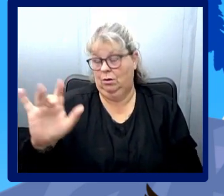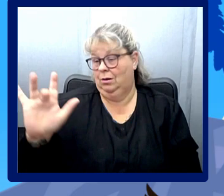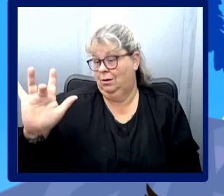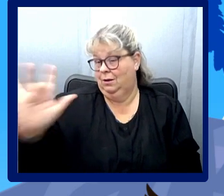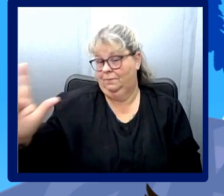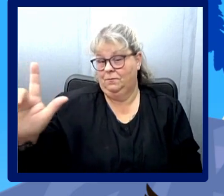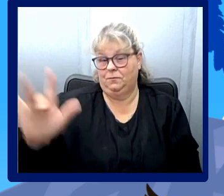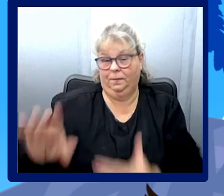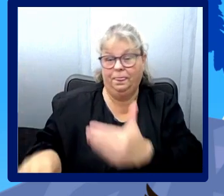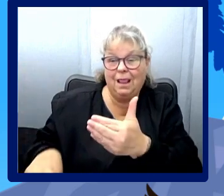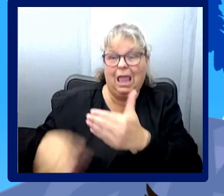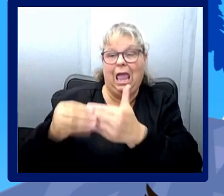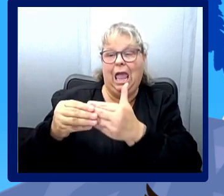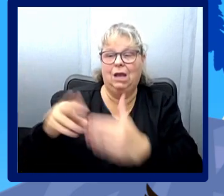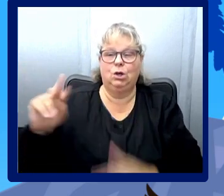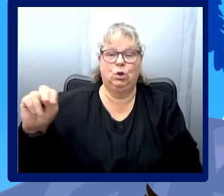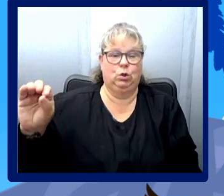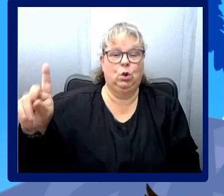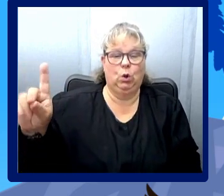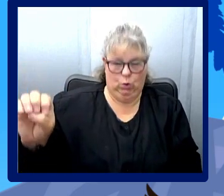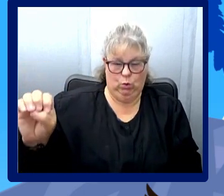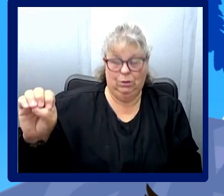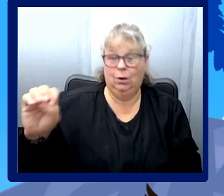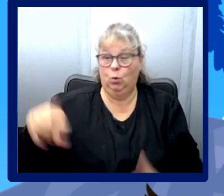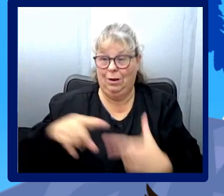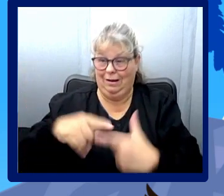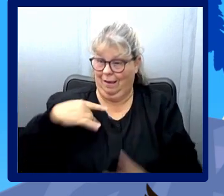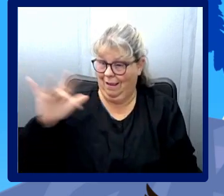This is where I can add a title. I think I'll call it, Date.